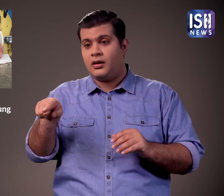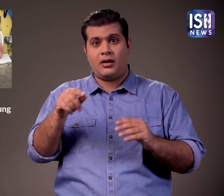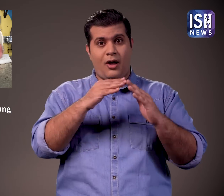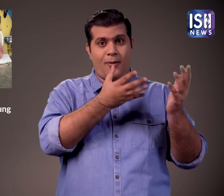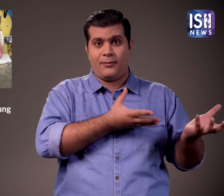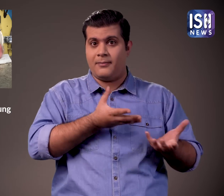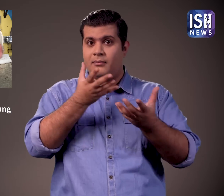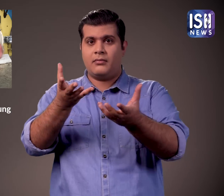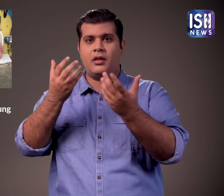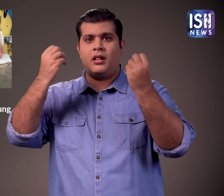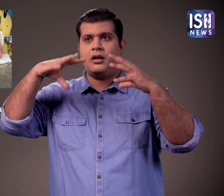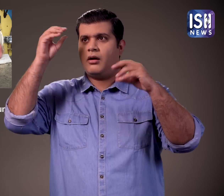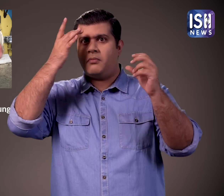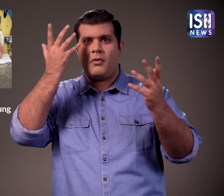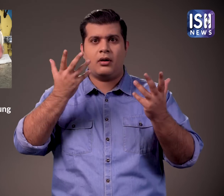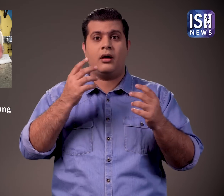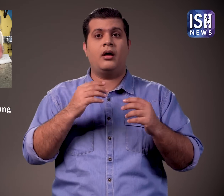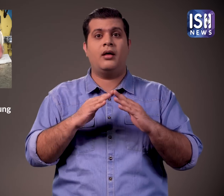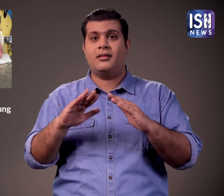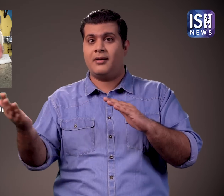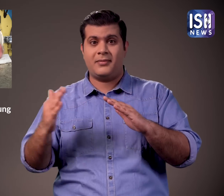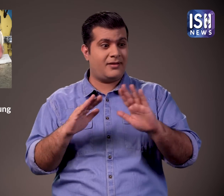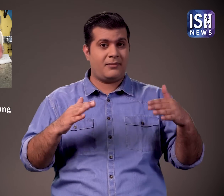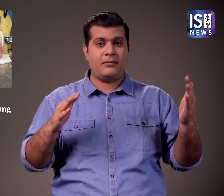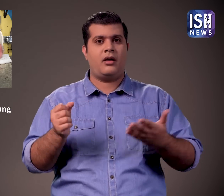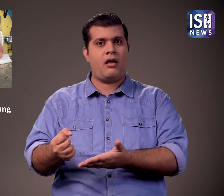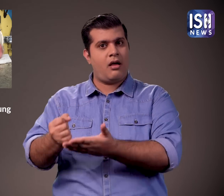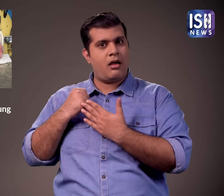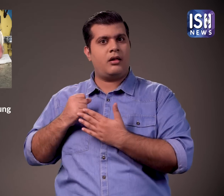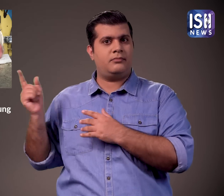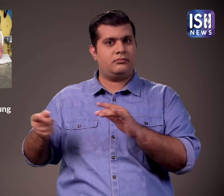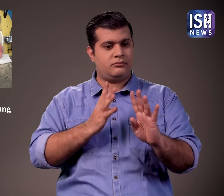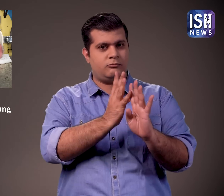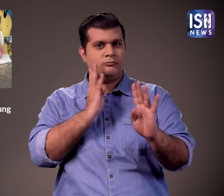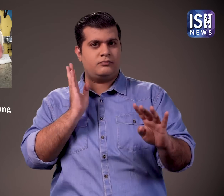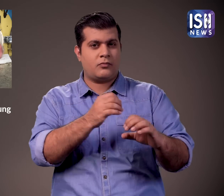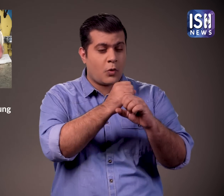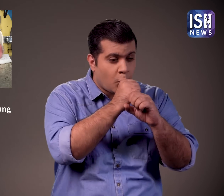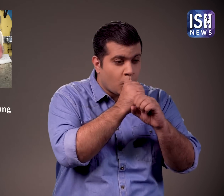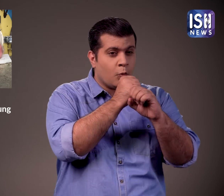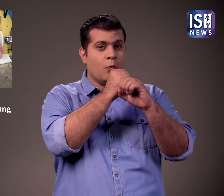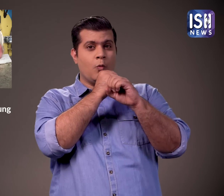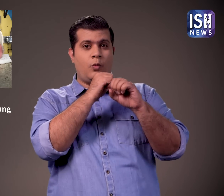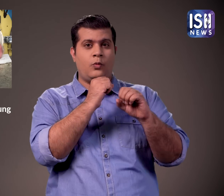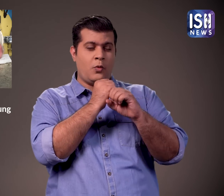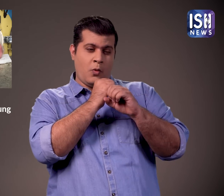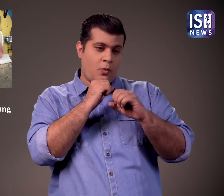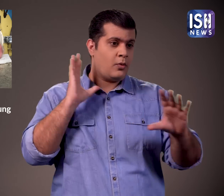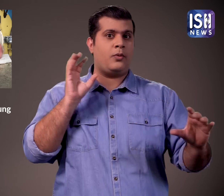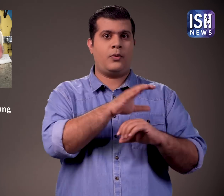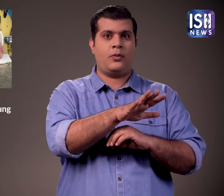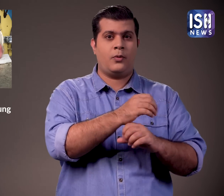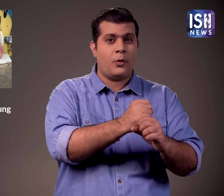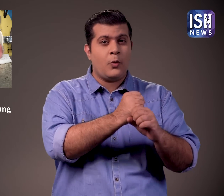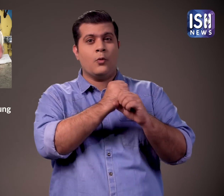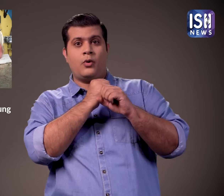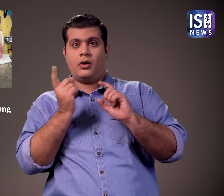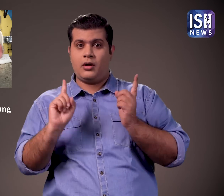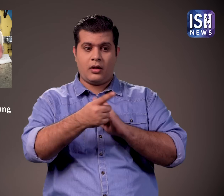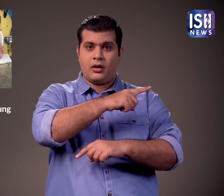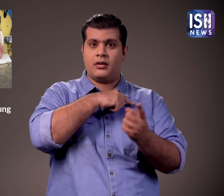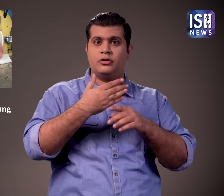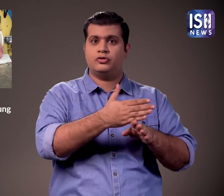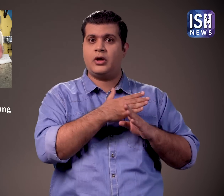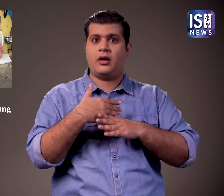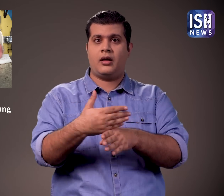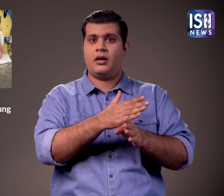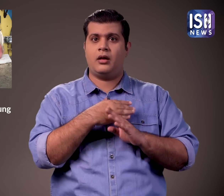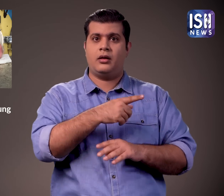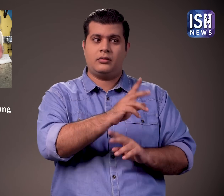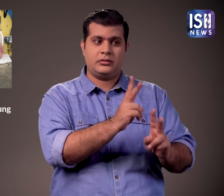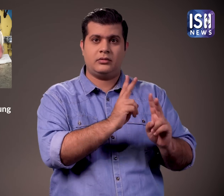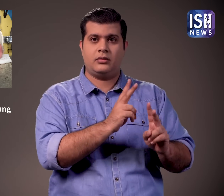Paul’s parents & neighbours pumped the bellows by hand during power cuts. They all shared the responsibility and helped him.